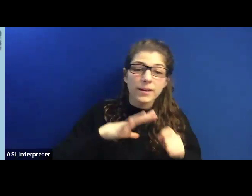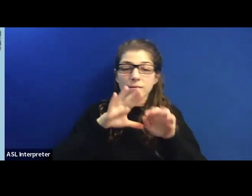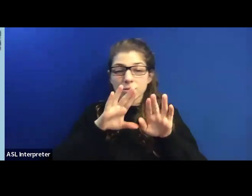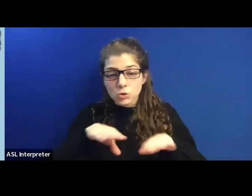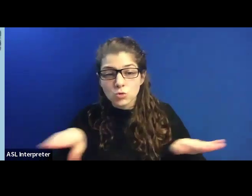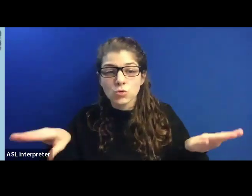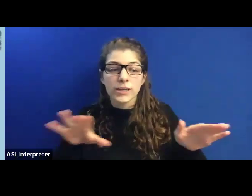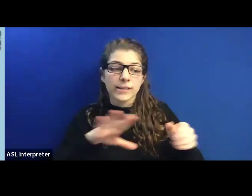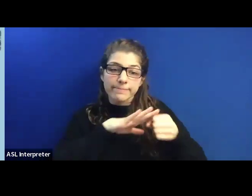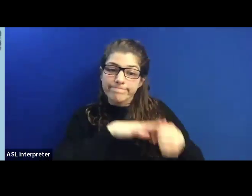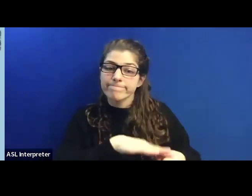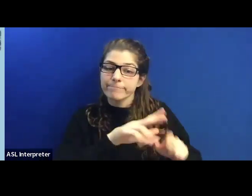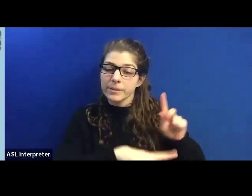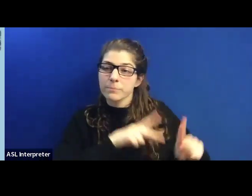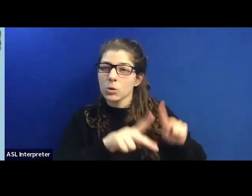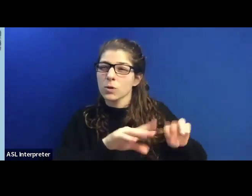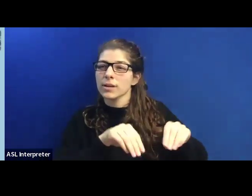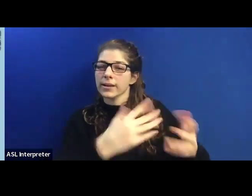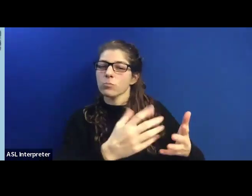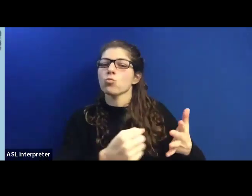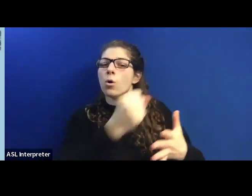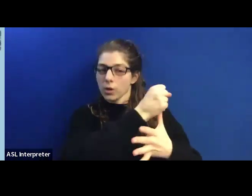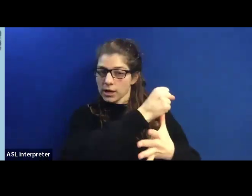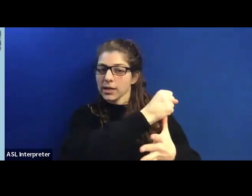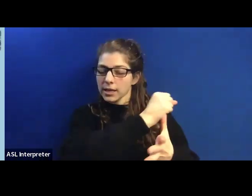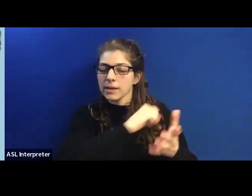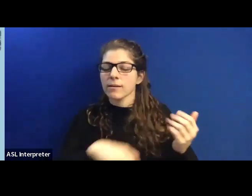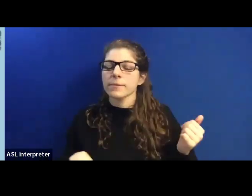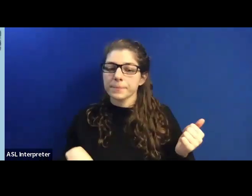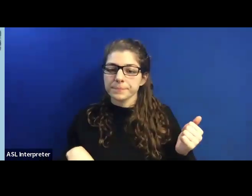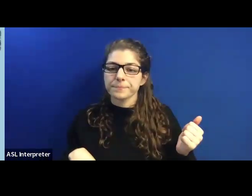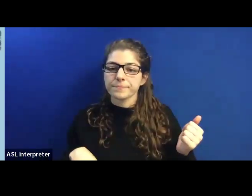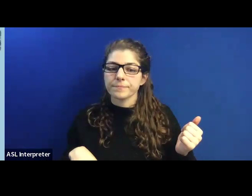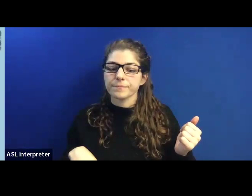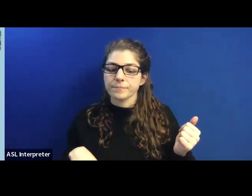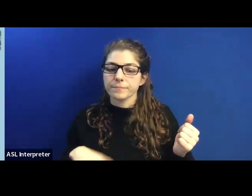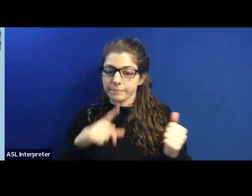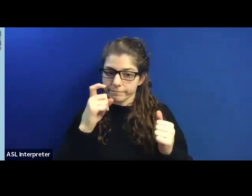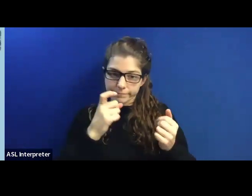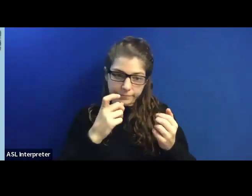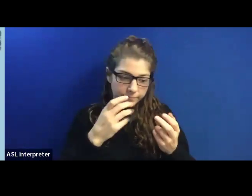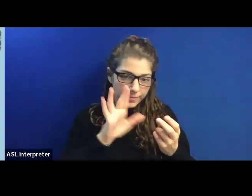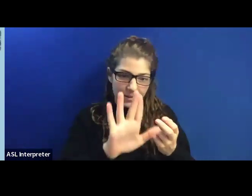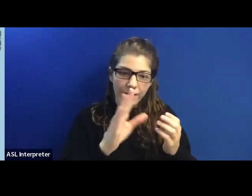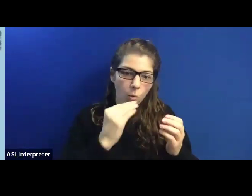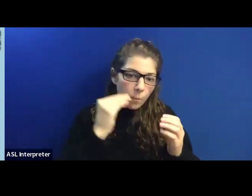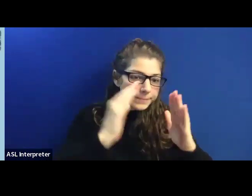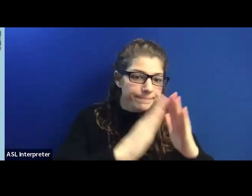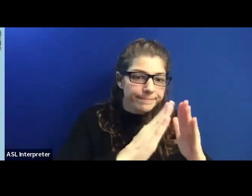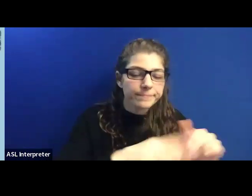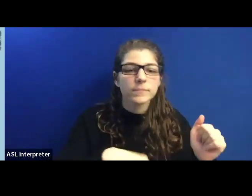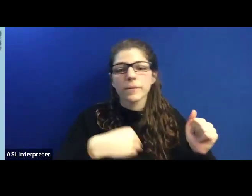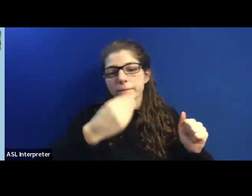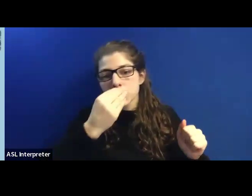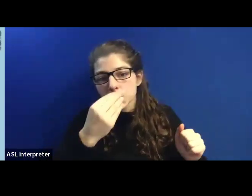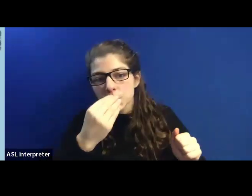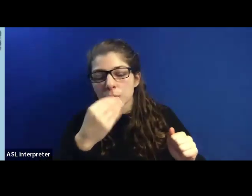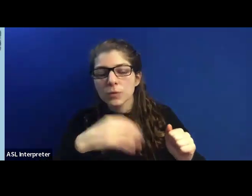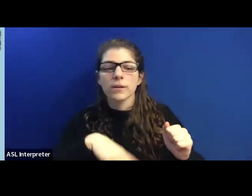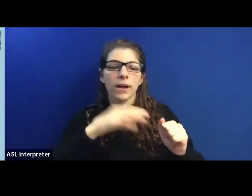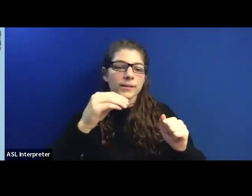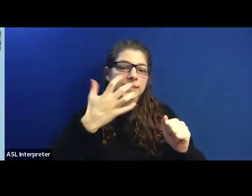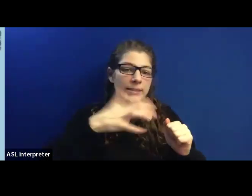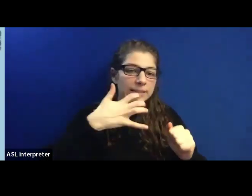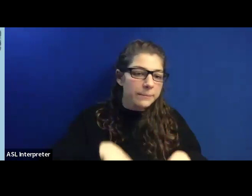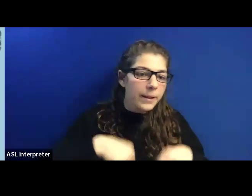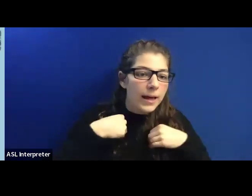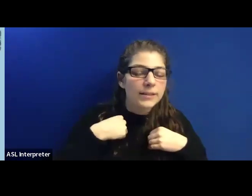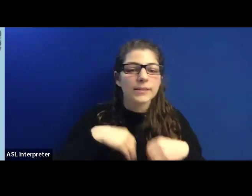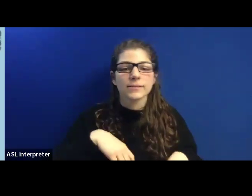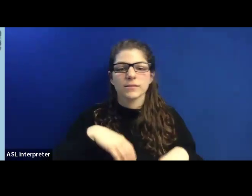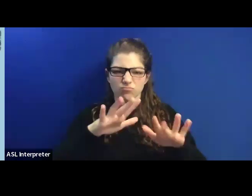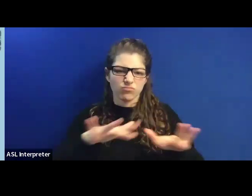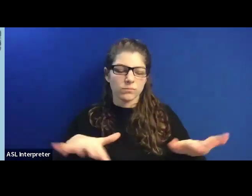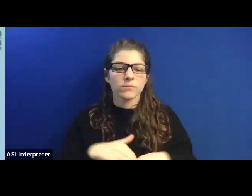But clearly women and children and disabled people were given priority in terms of shelter, water, food, and heating, blankets, et cetera.